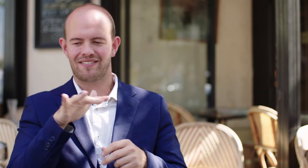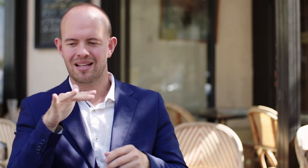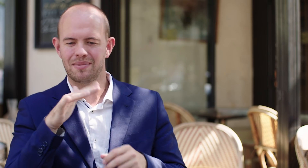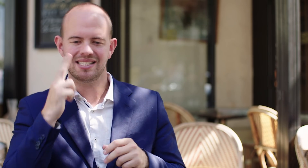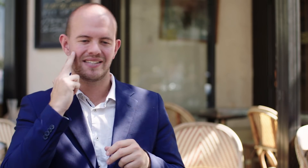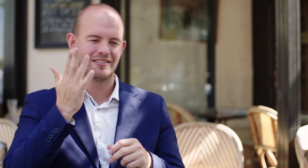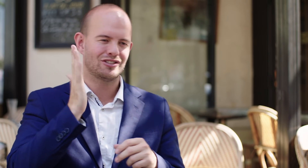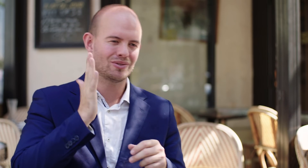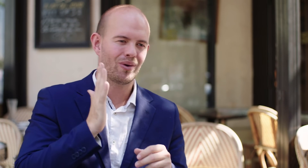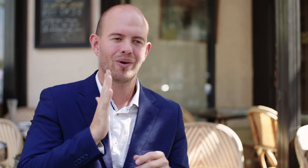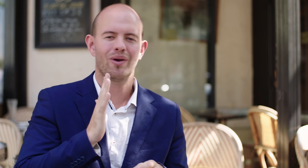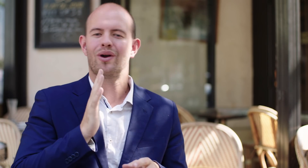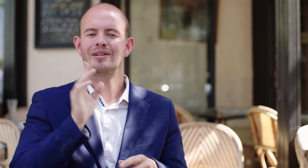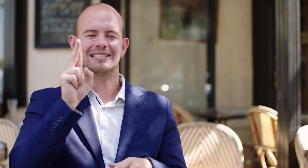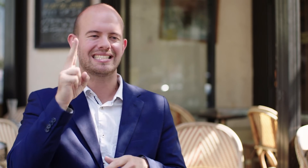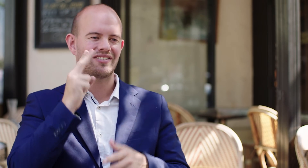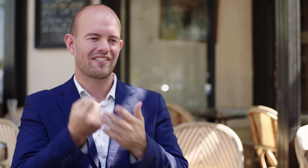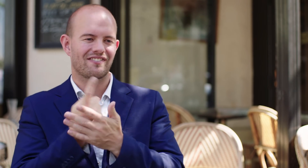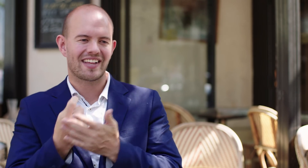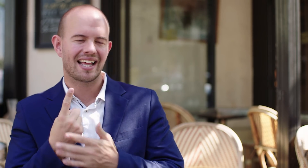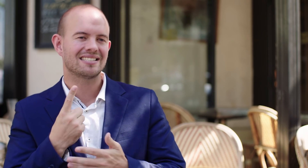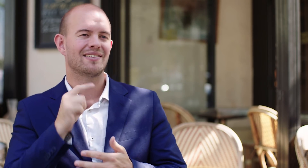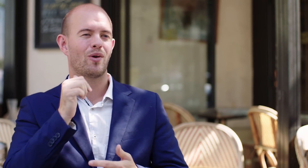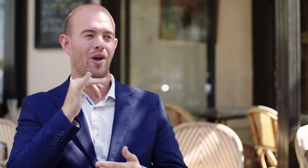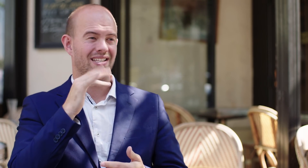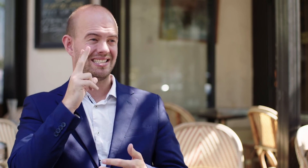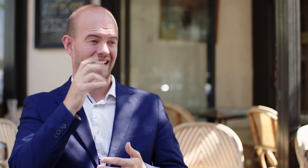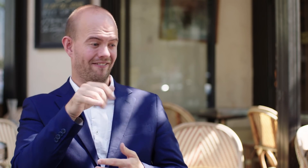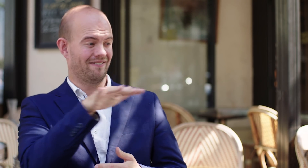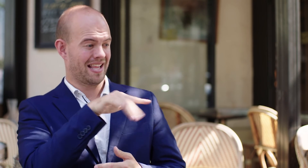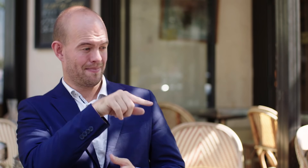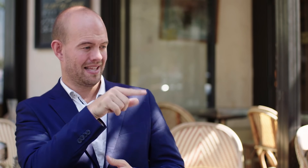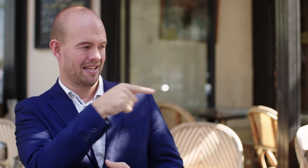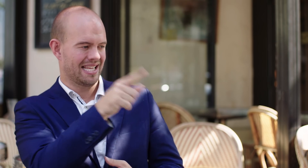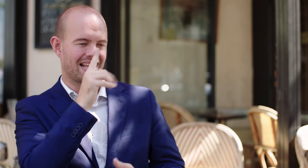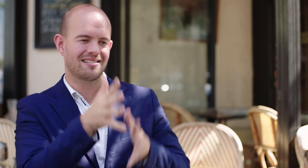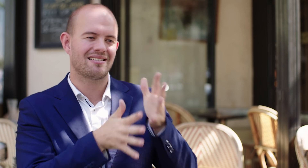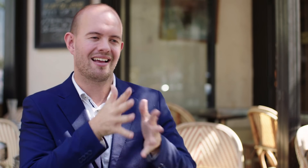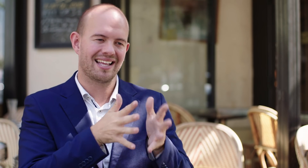because I'd grown up in a Deaf world. I've got a Deaf family, I went to a Deaf school,